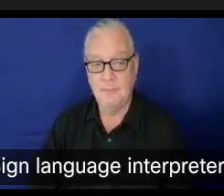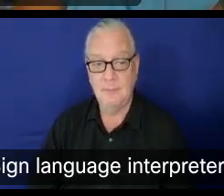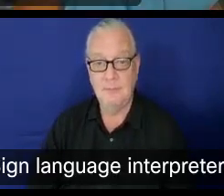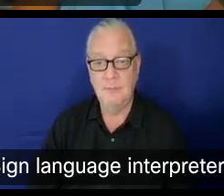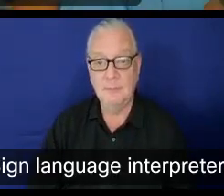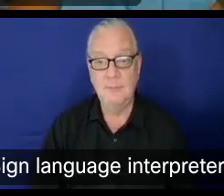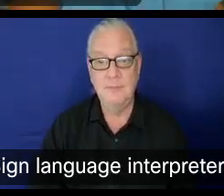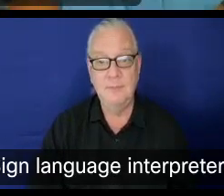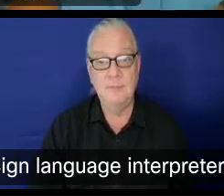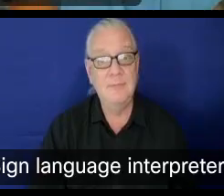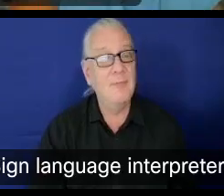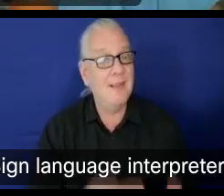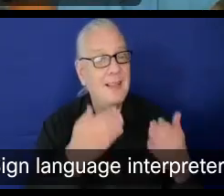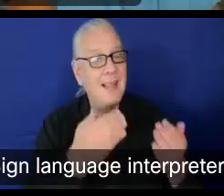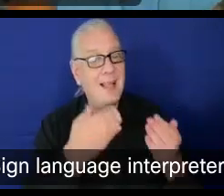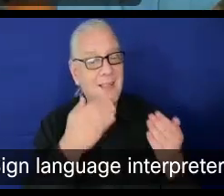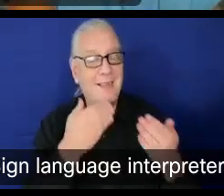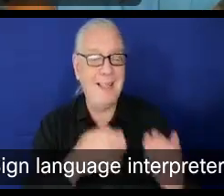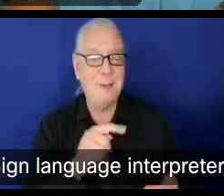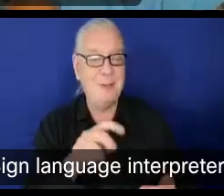Terri, Terri, thank you so much. Virtual